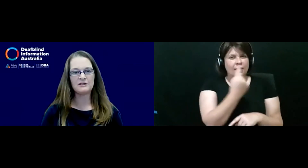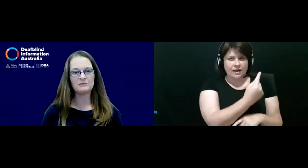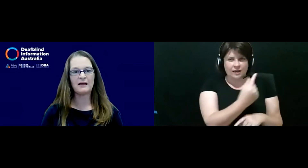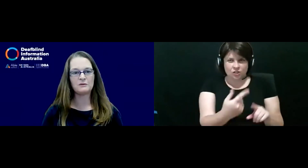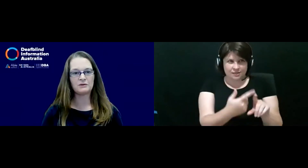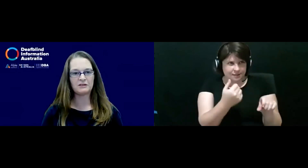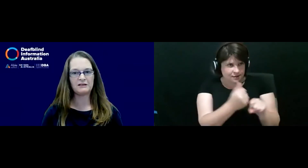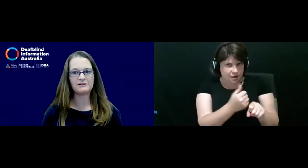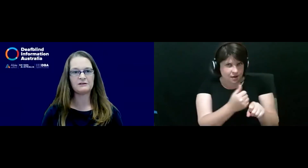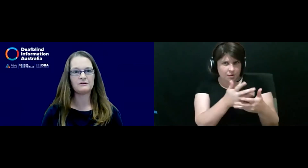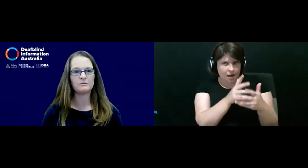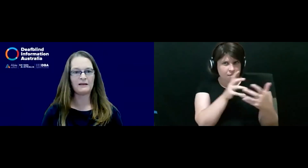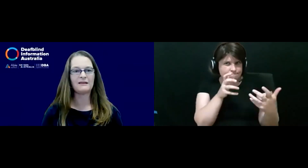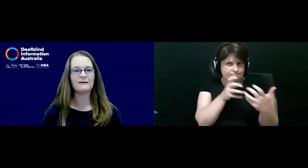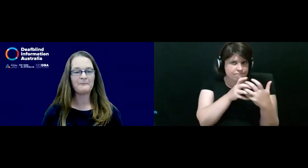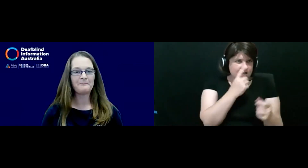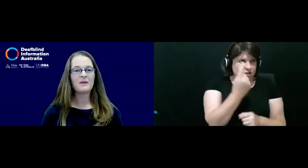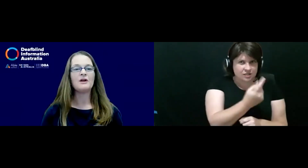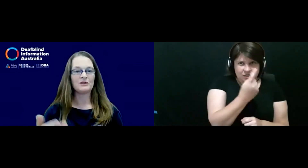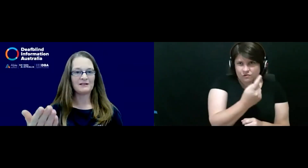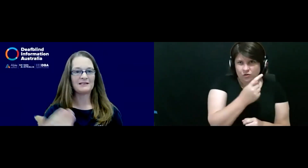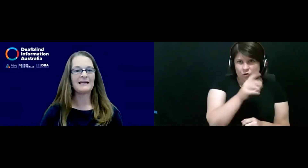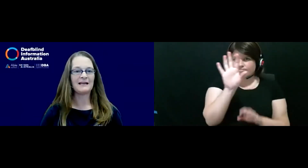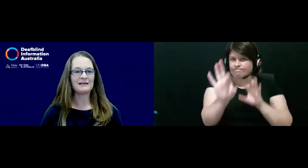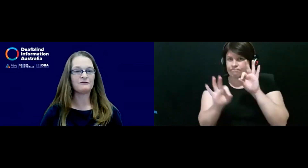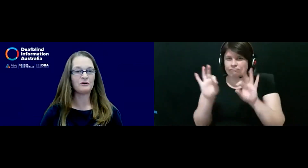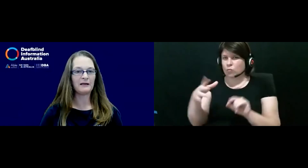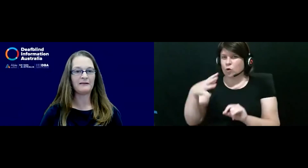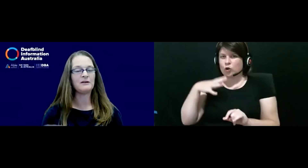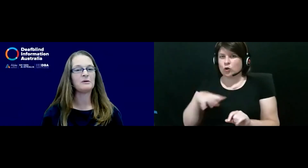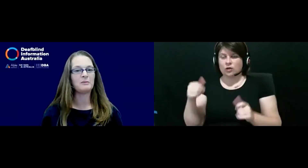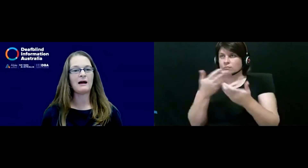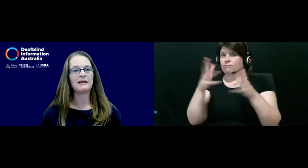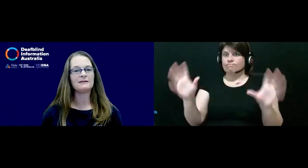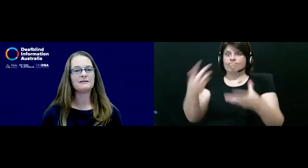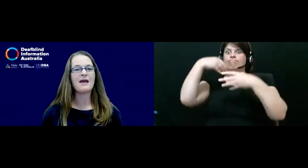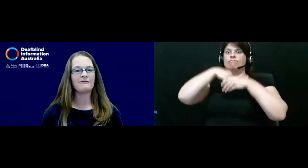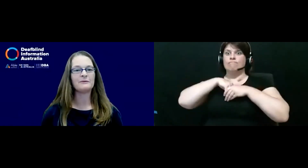that you want to use it with. Not just take it as a formula that you apply to everyone.